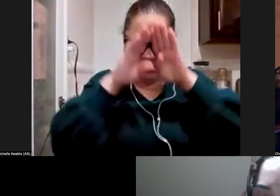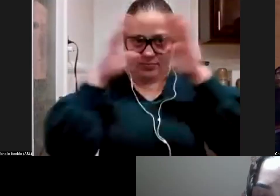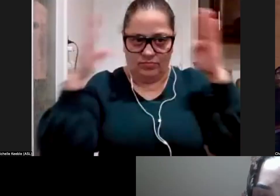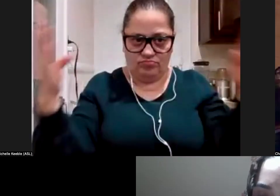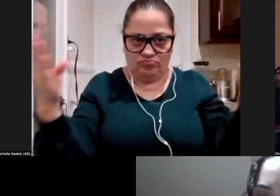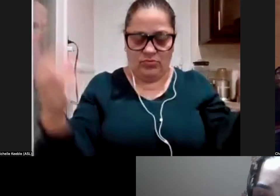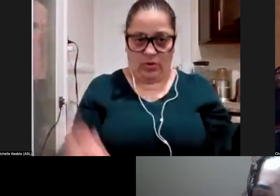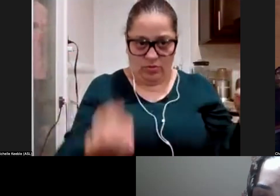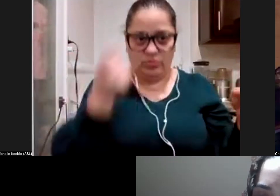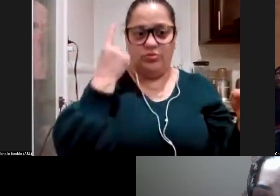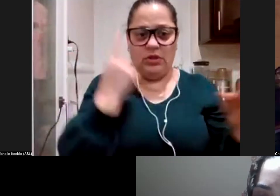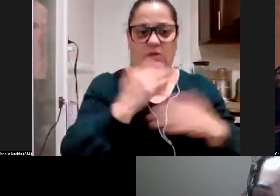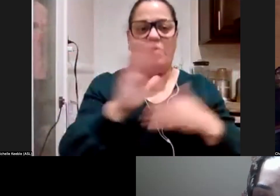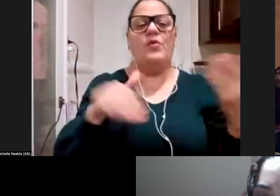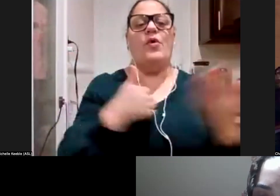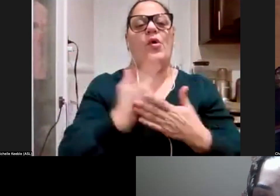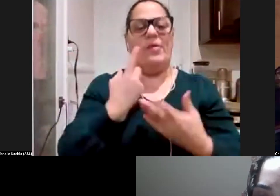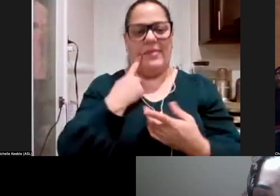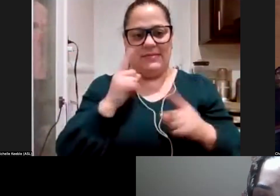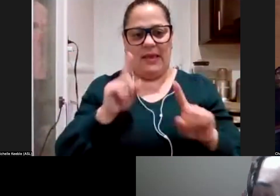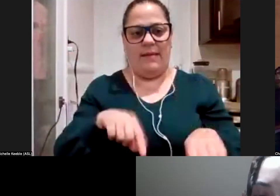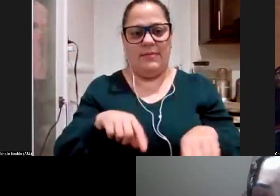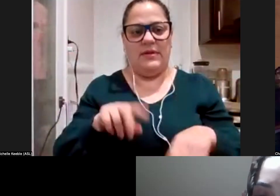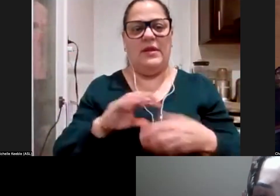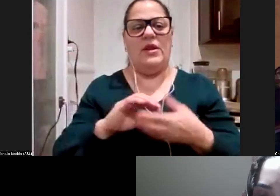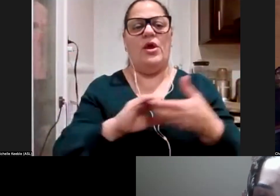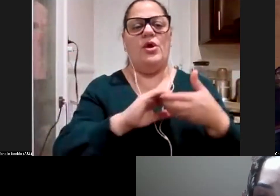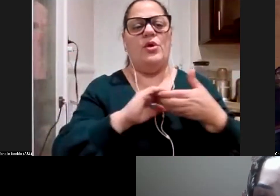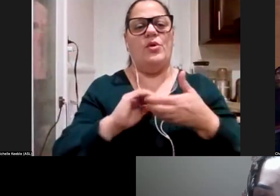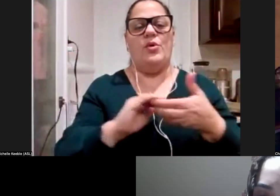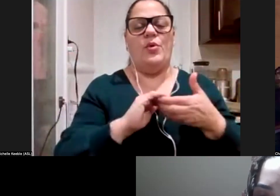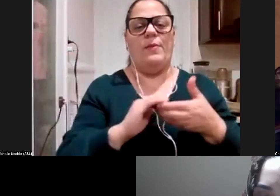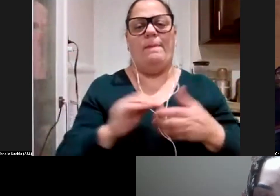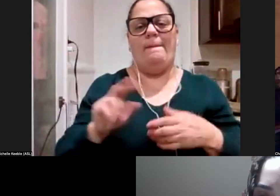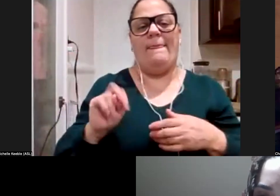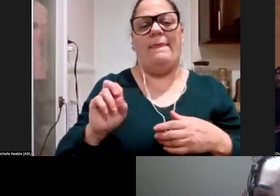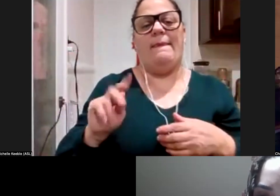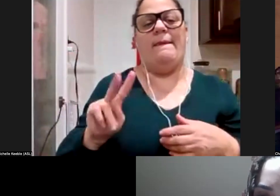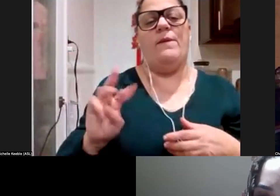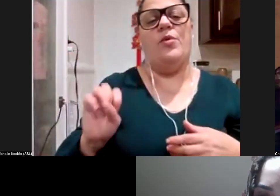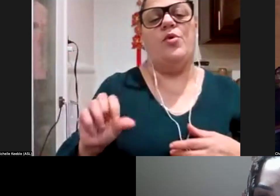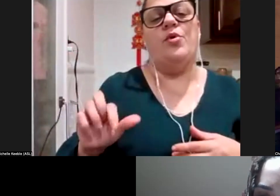understanding of what's happening in our network. Yes. You know, believe it or not, there's a